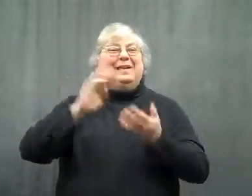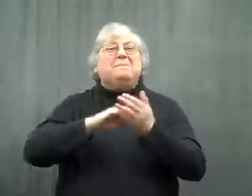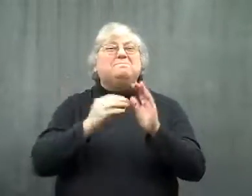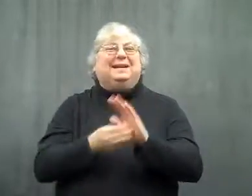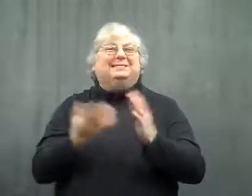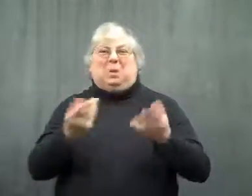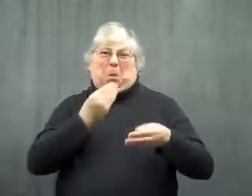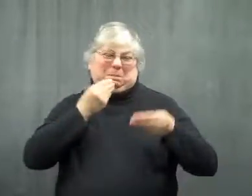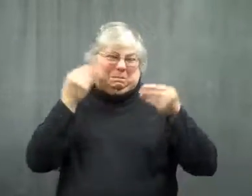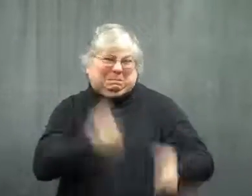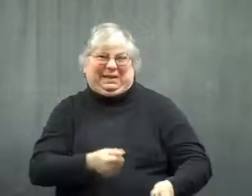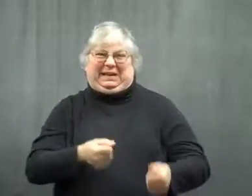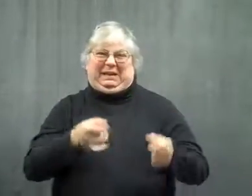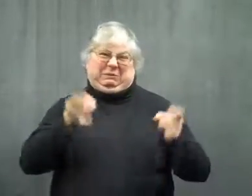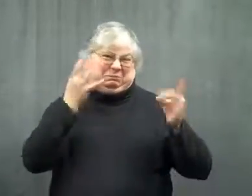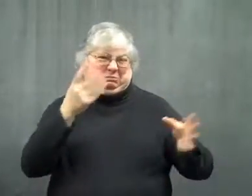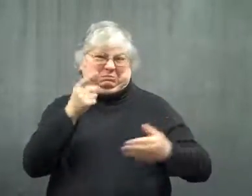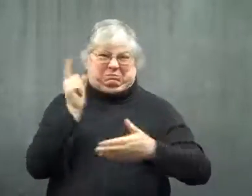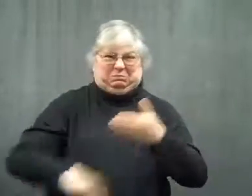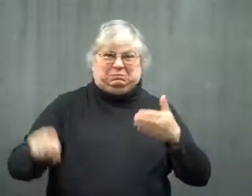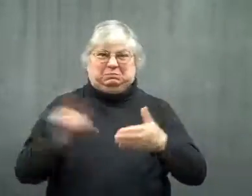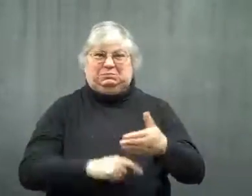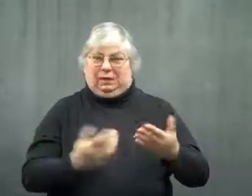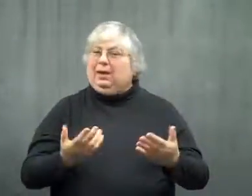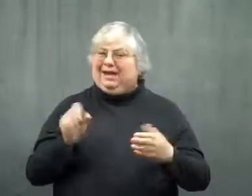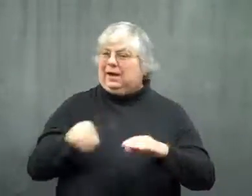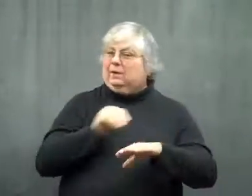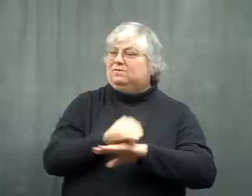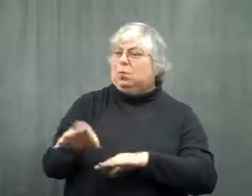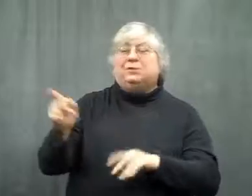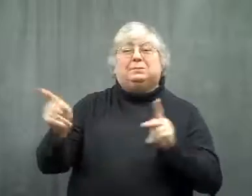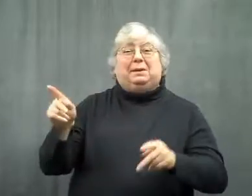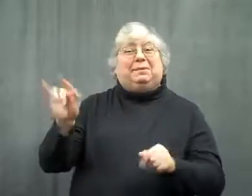which means cruel criticism, and that could influence someone